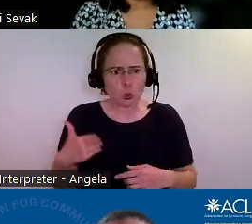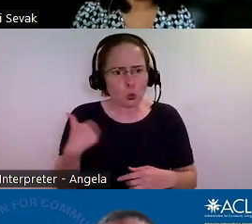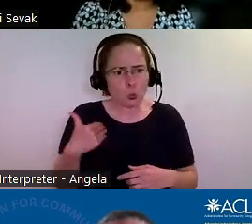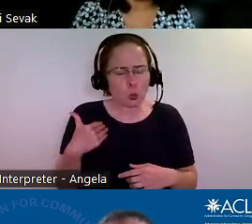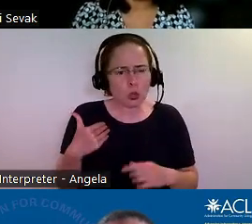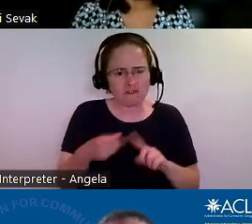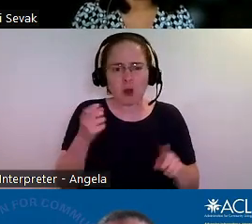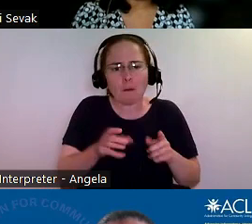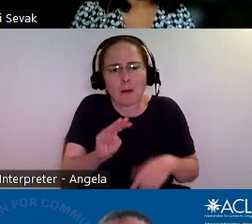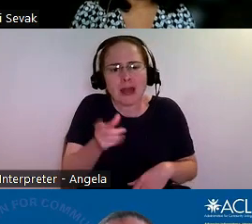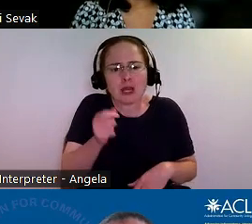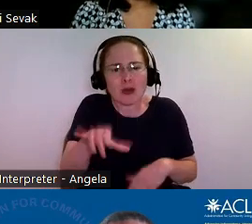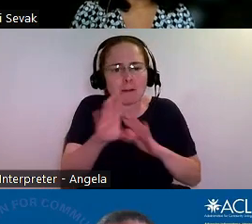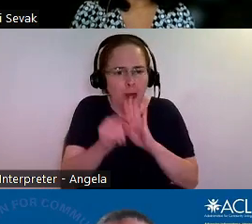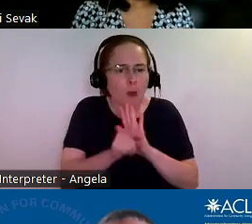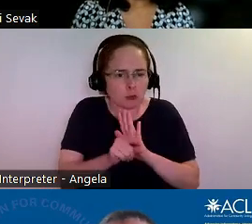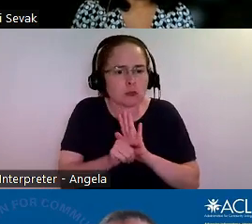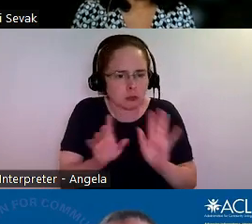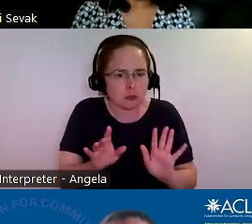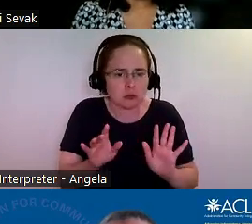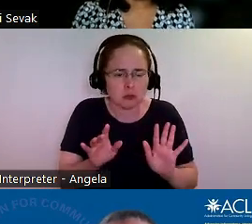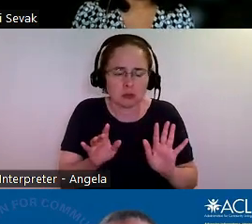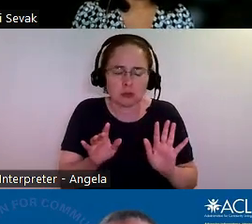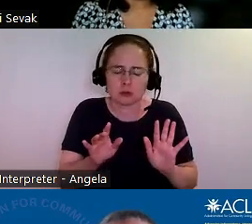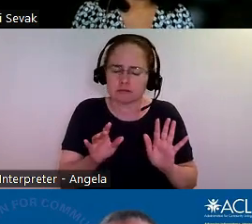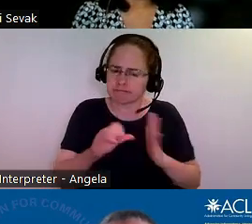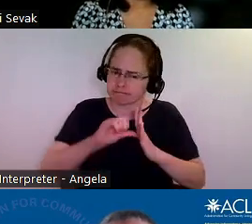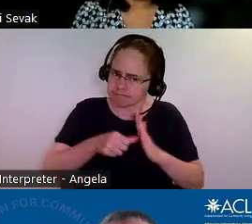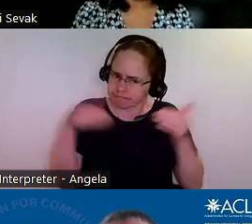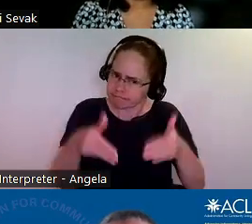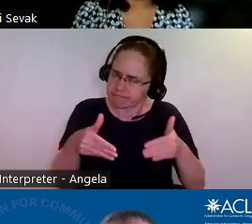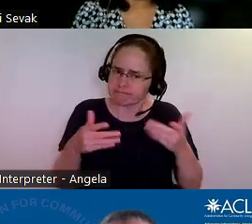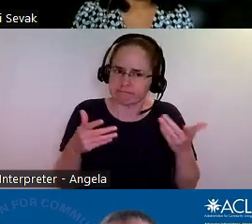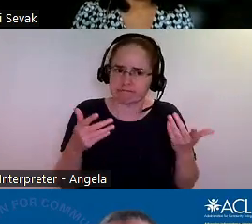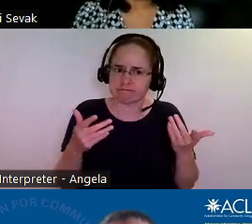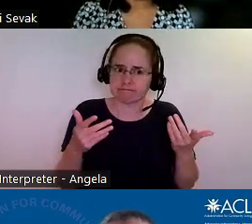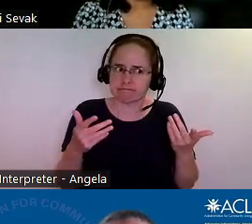minority backgrounds that we really are focused on here, which is those are no longer in school.